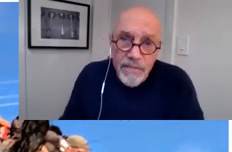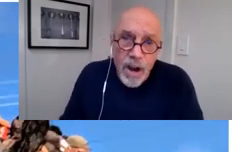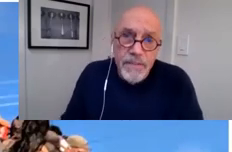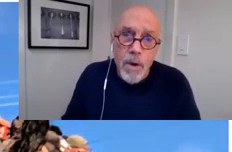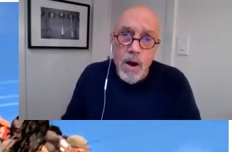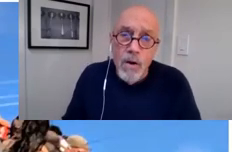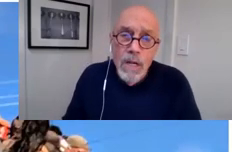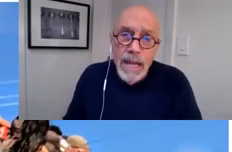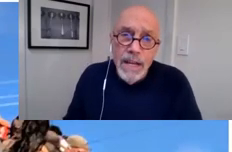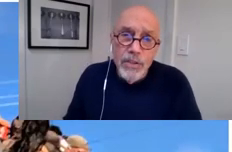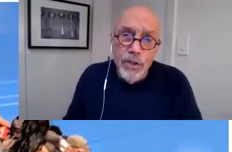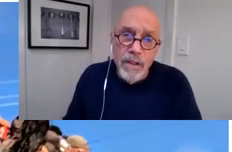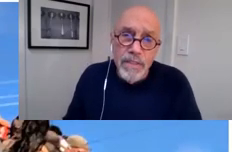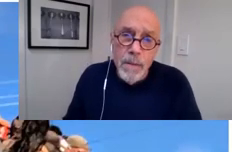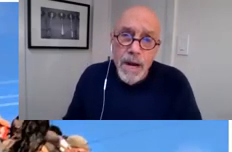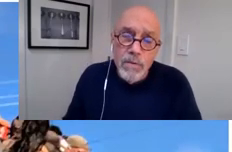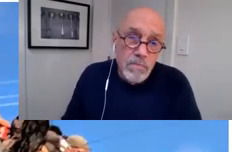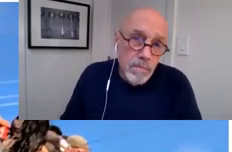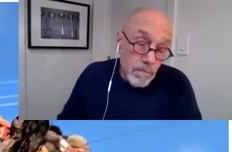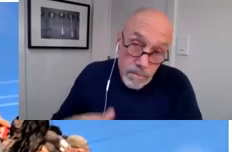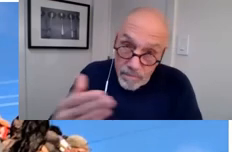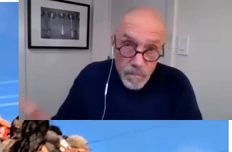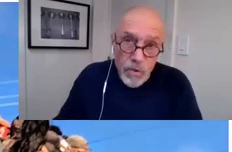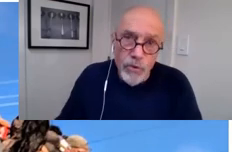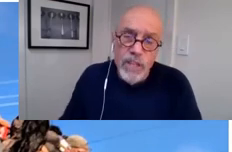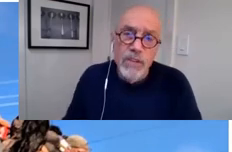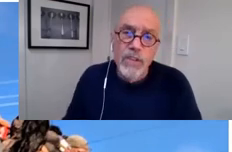to have coffee tomorrow and you are going to think about the sink